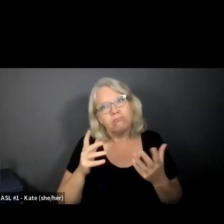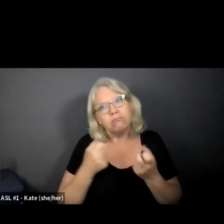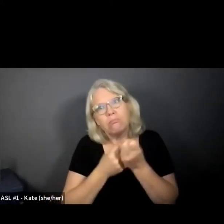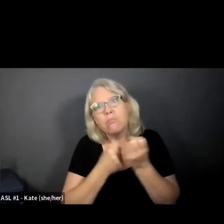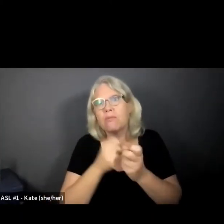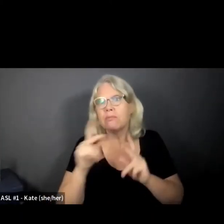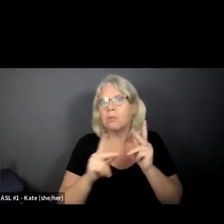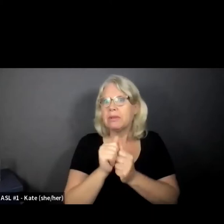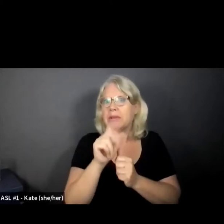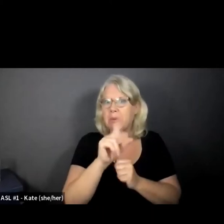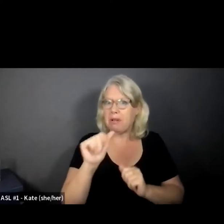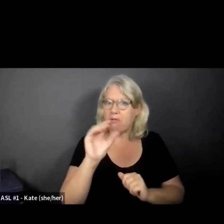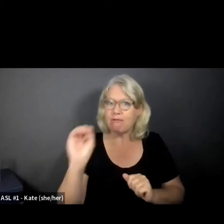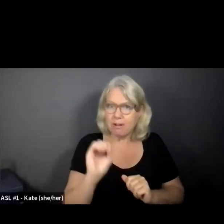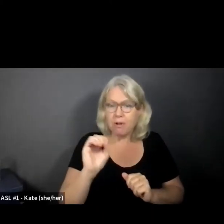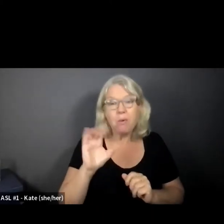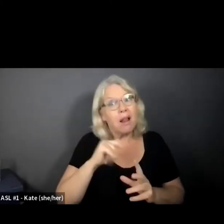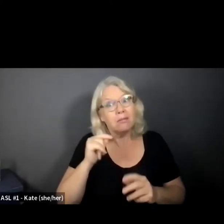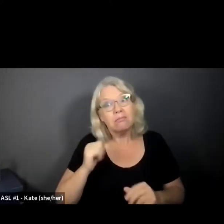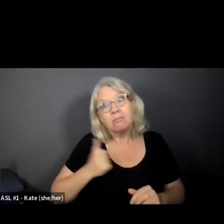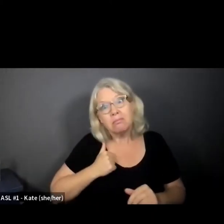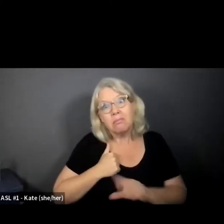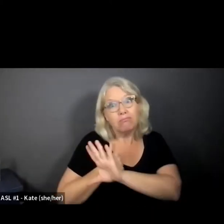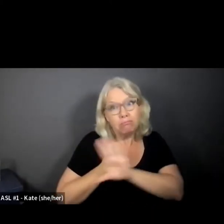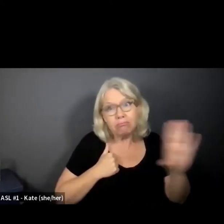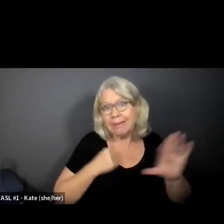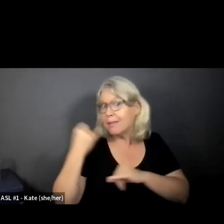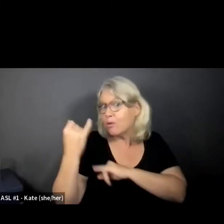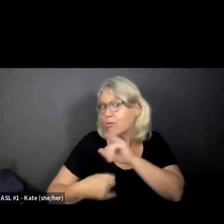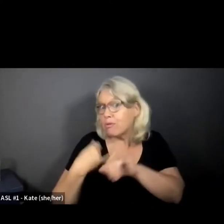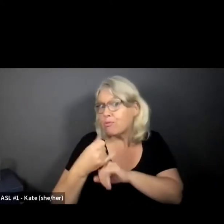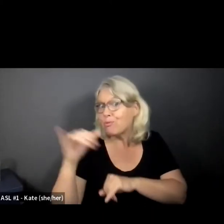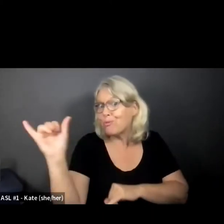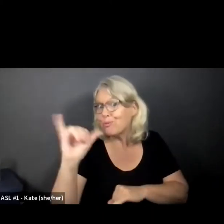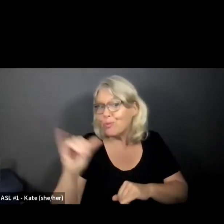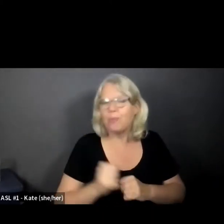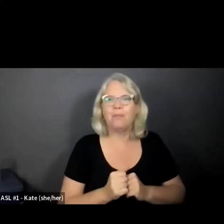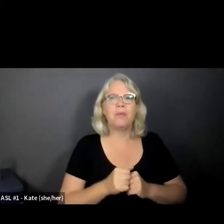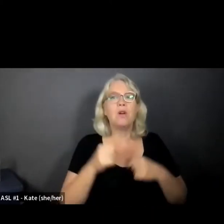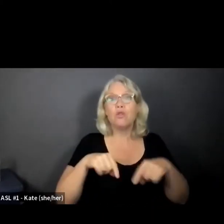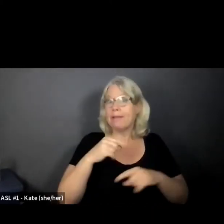DURING THAT TIME PERIOD THAT I MENTIONED, OVER THAT YEAR, WE HAVE HAD OVER 2,000 CALLS